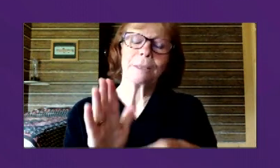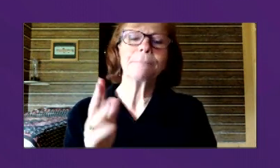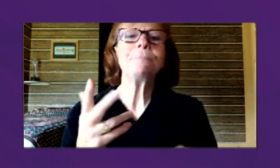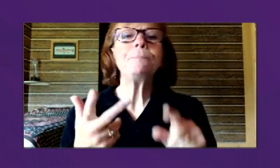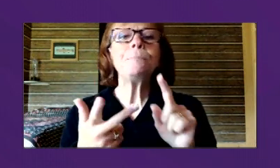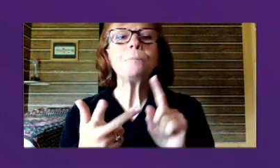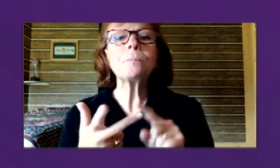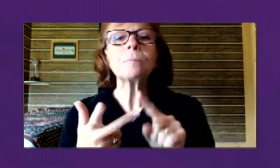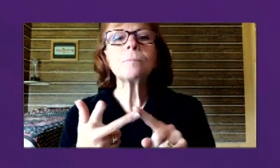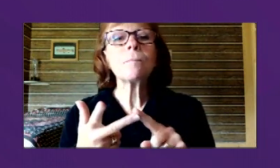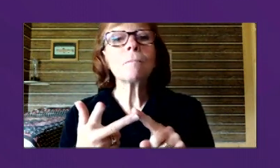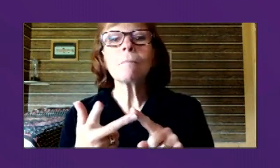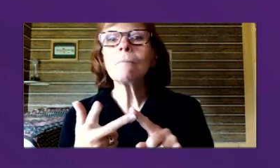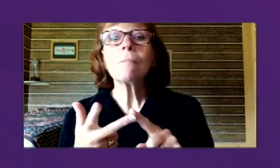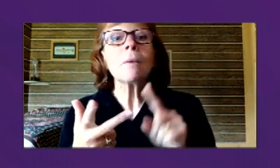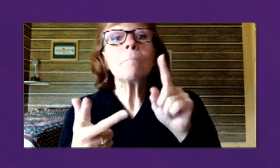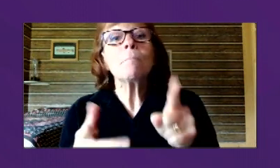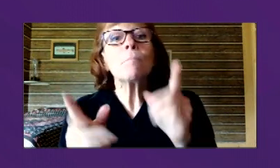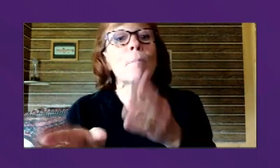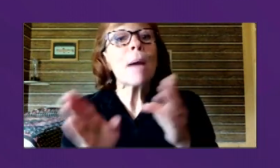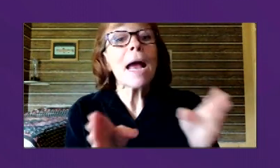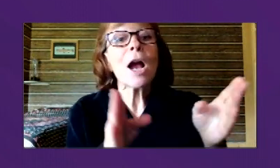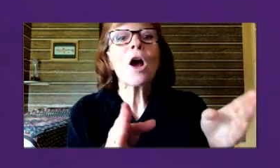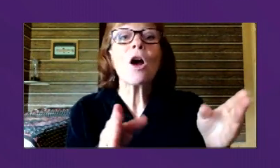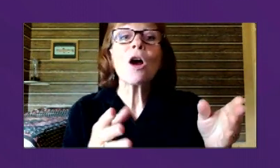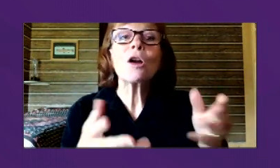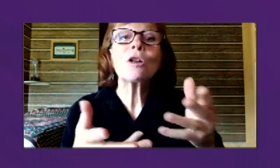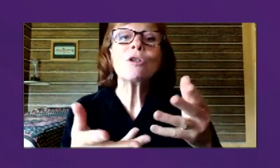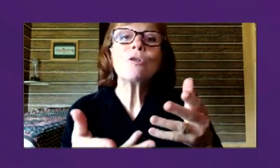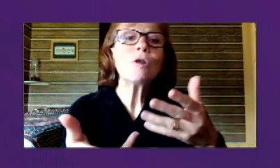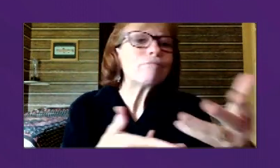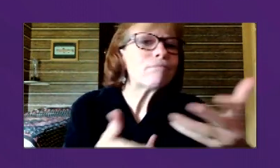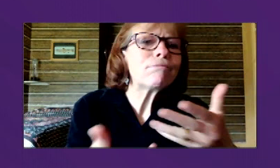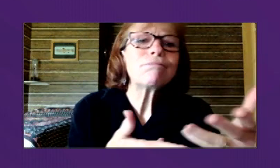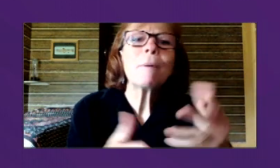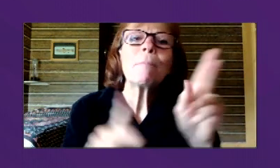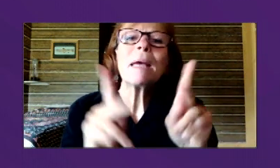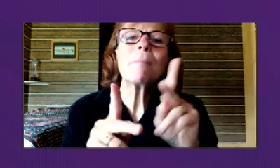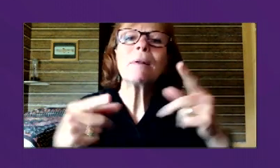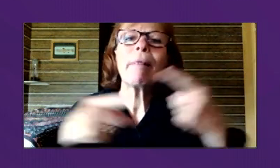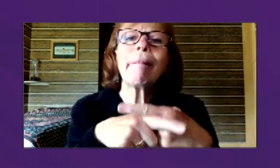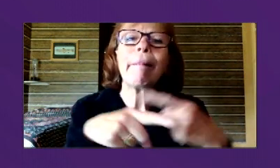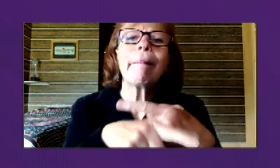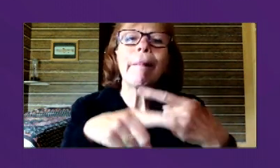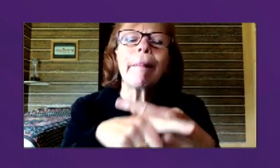prepared to negotiate inter-tribal disagreements or differences. Even within a single tribe,